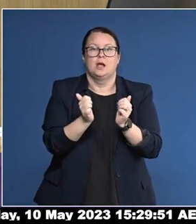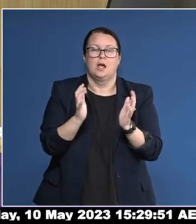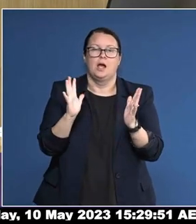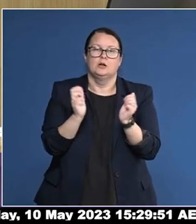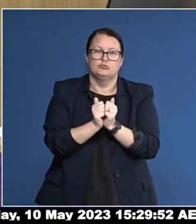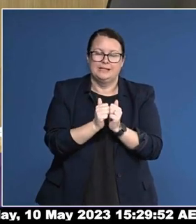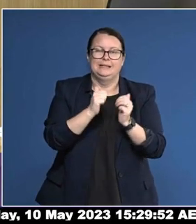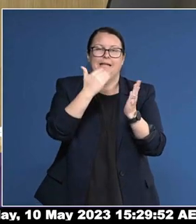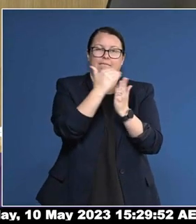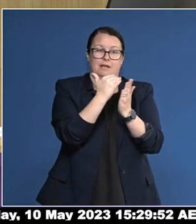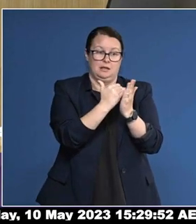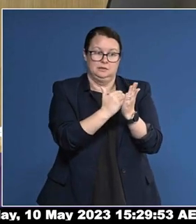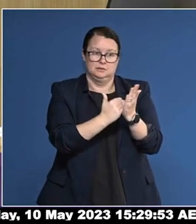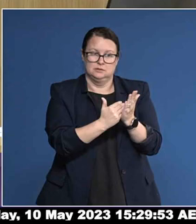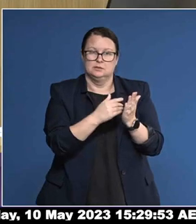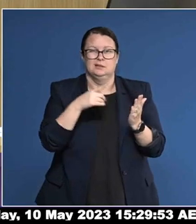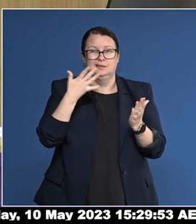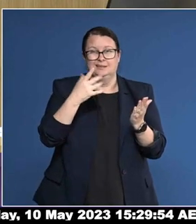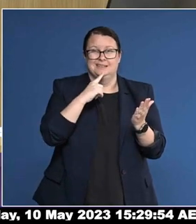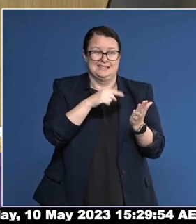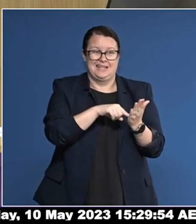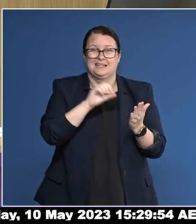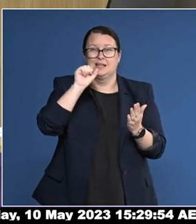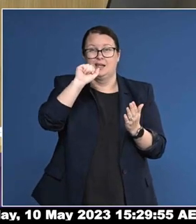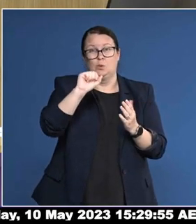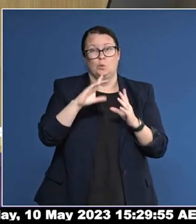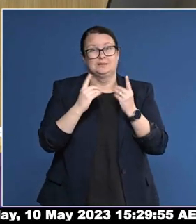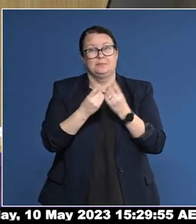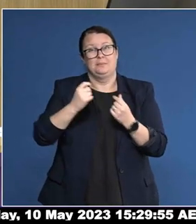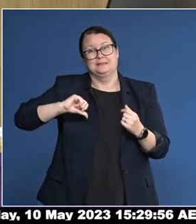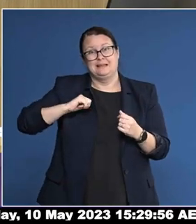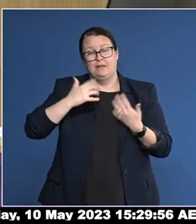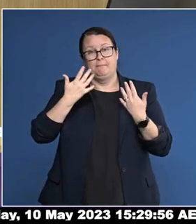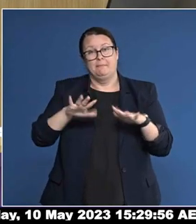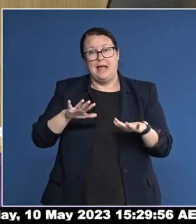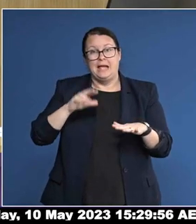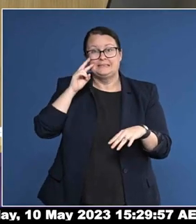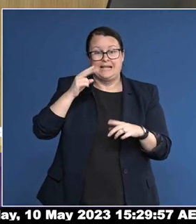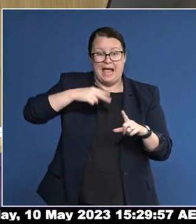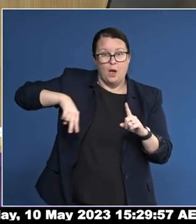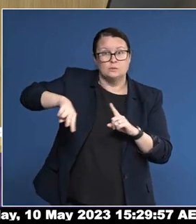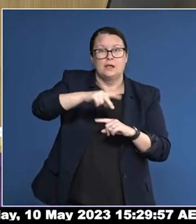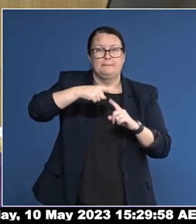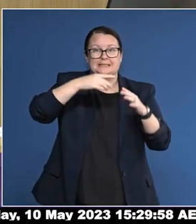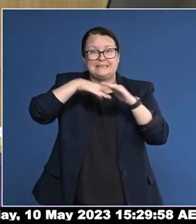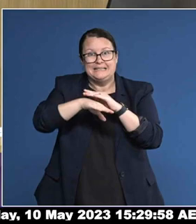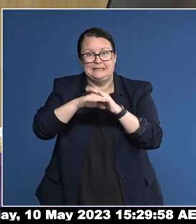opportunity to see both the outside of the boys' homes and also inside; is that right? Yes, I am aware.